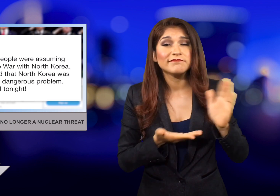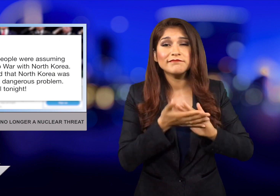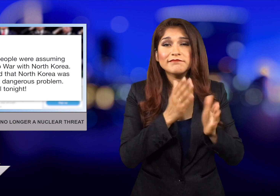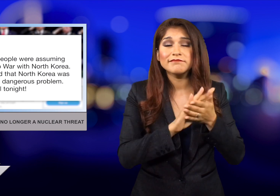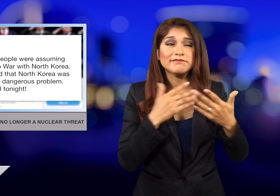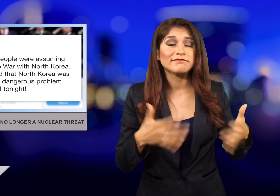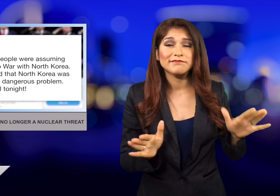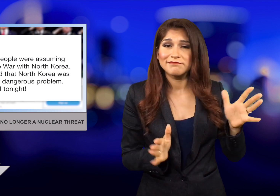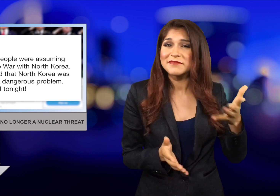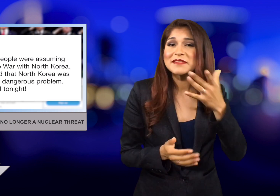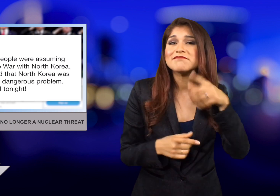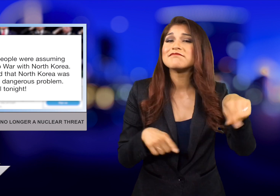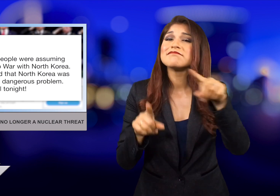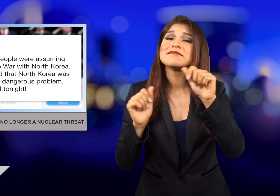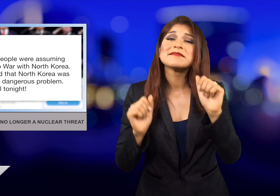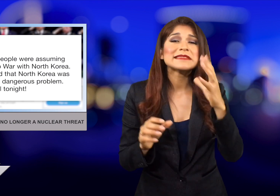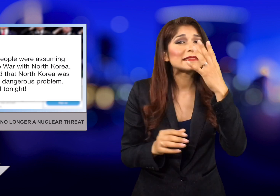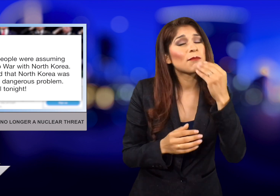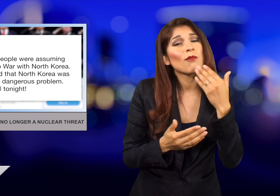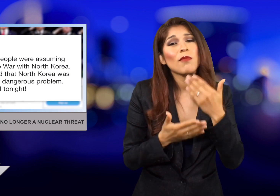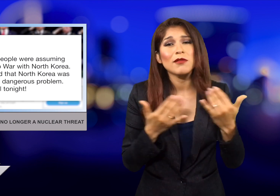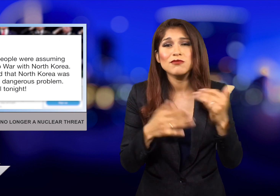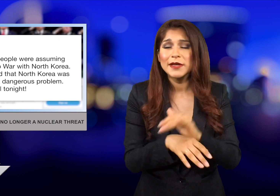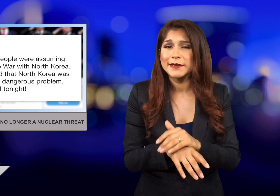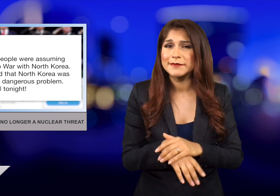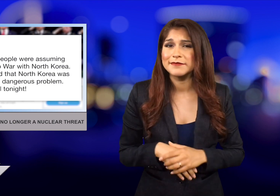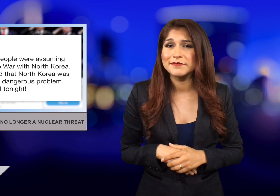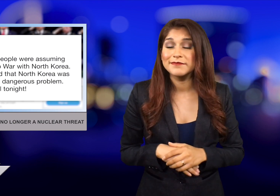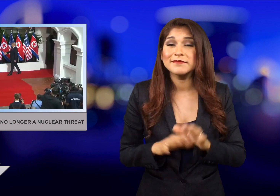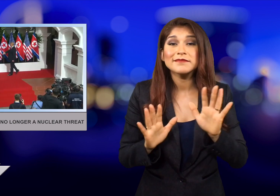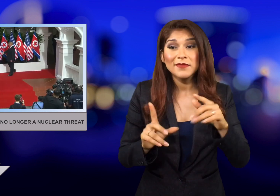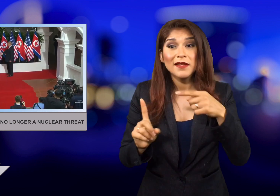No longer. Sleep well tonight!"